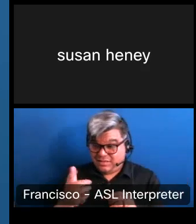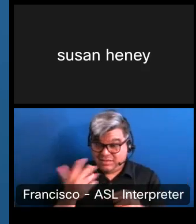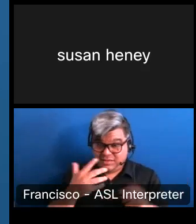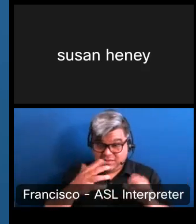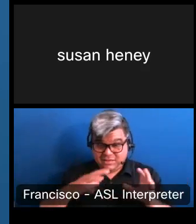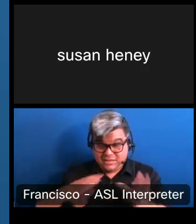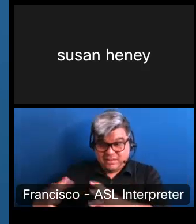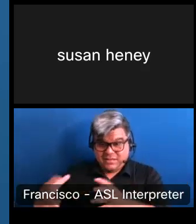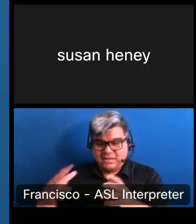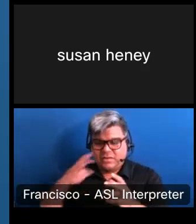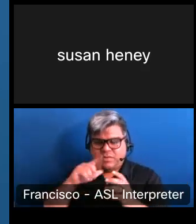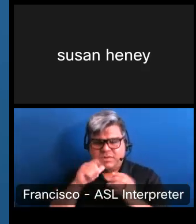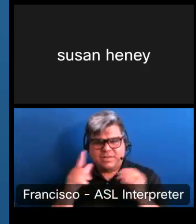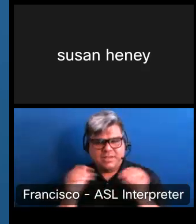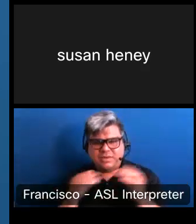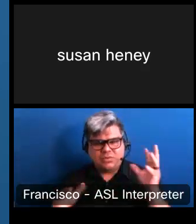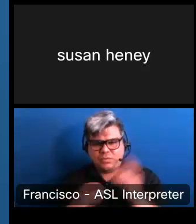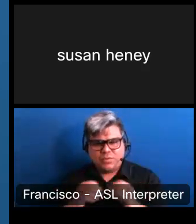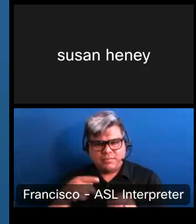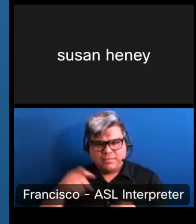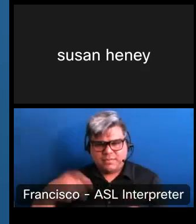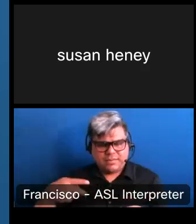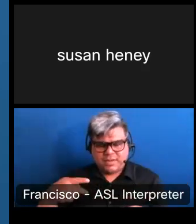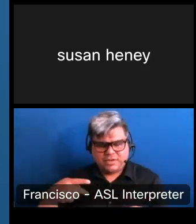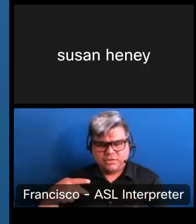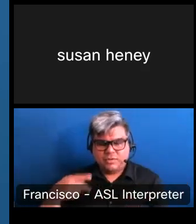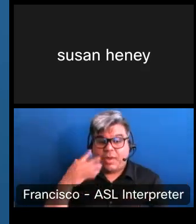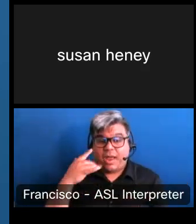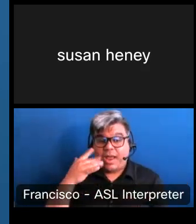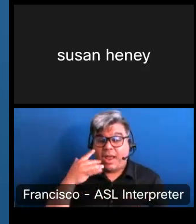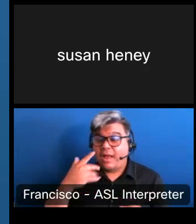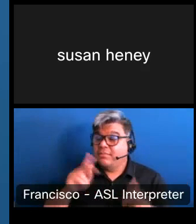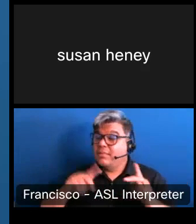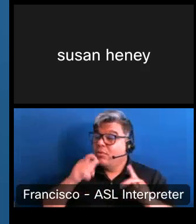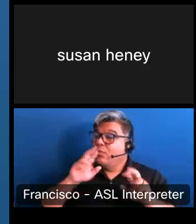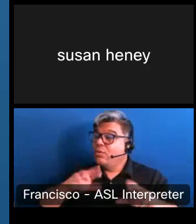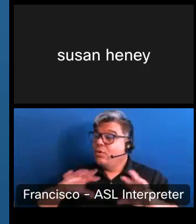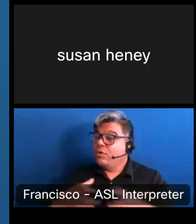to the total population of respondents because respondents could designate multiple race or